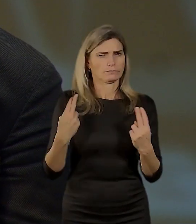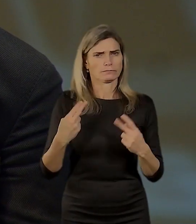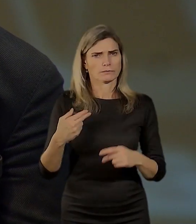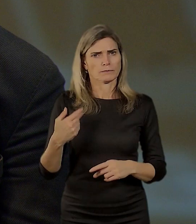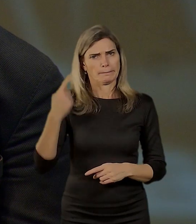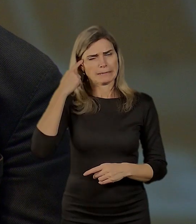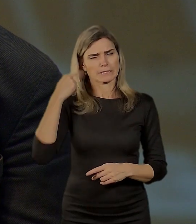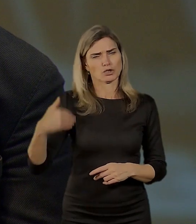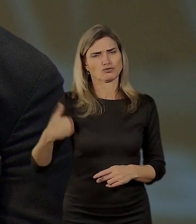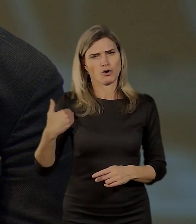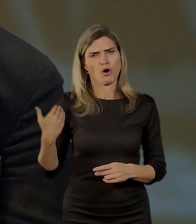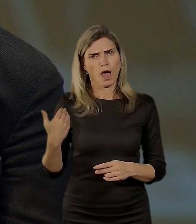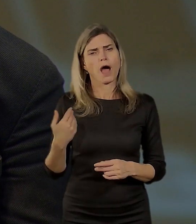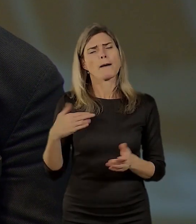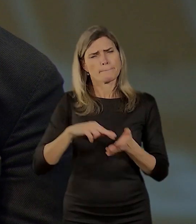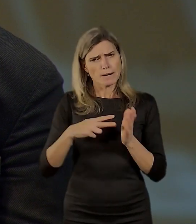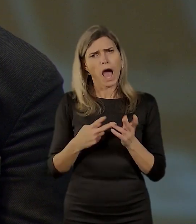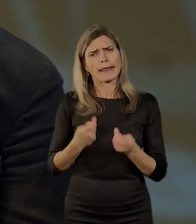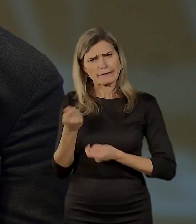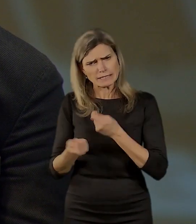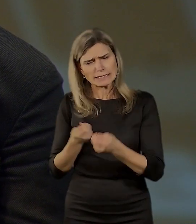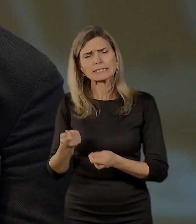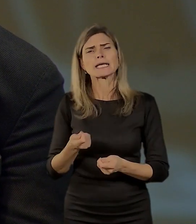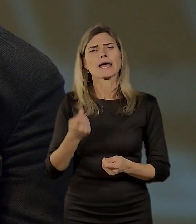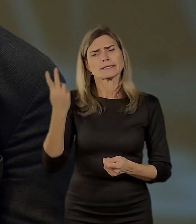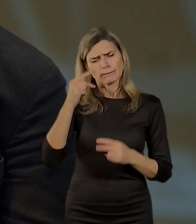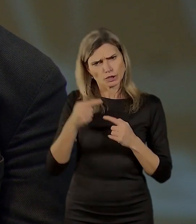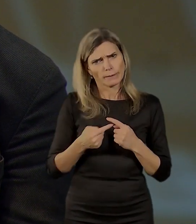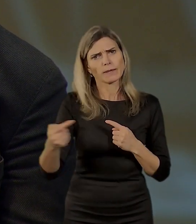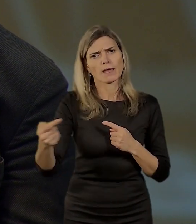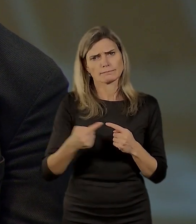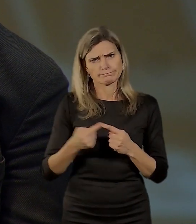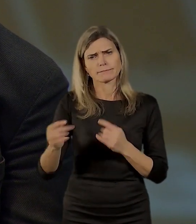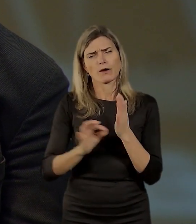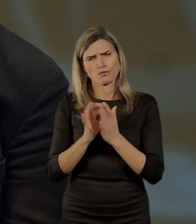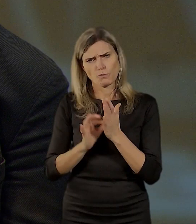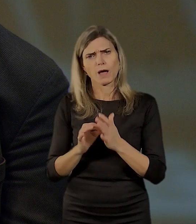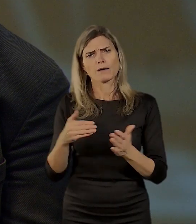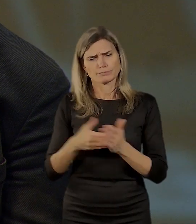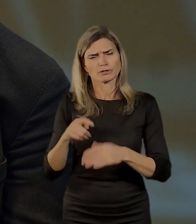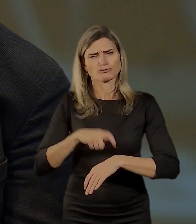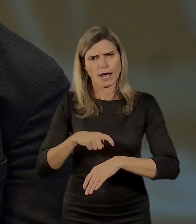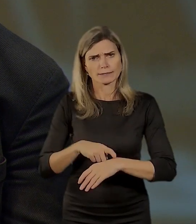we have an agreement with Skanska on which of the lands will remain in the ownership